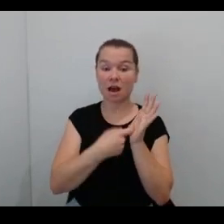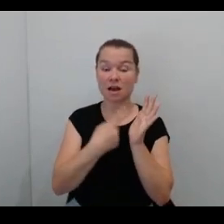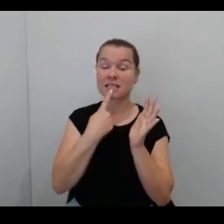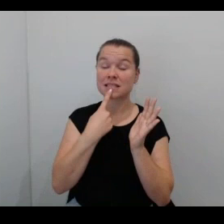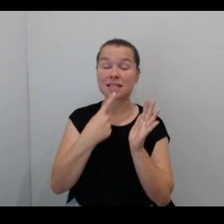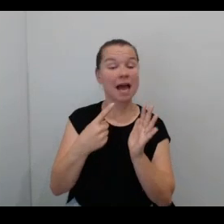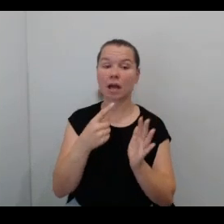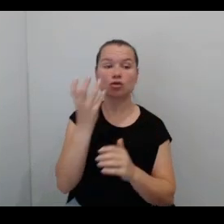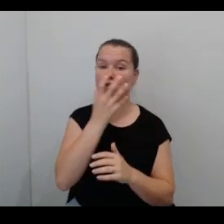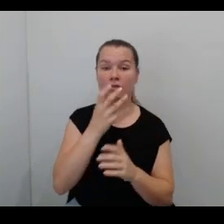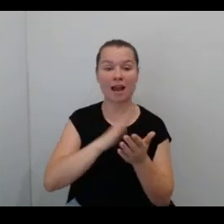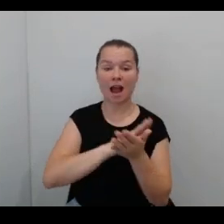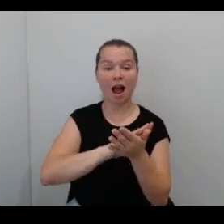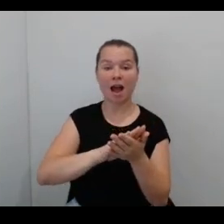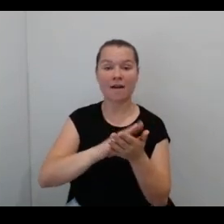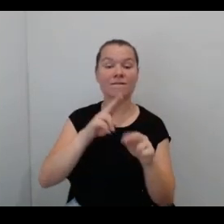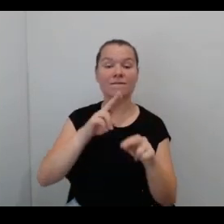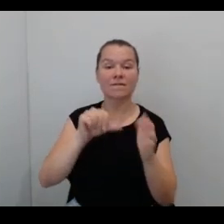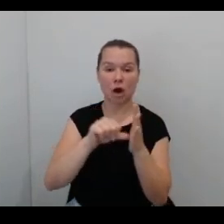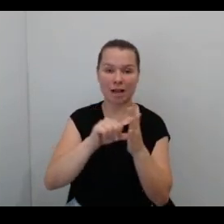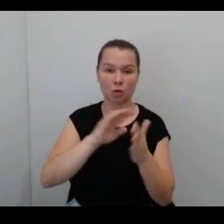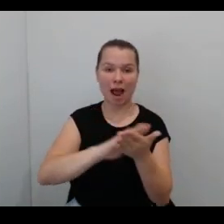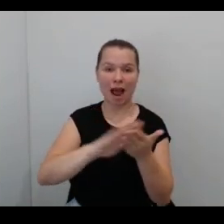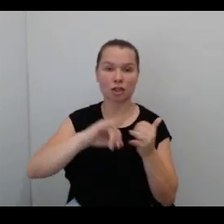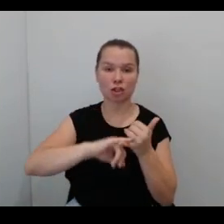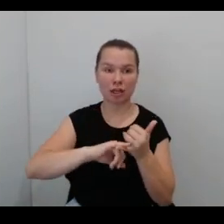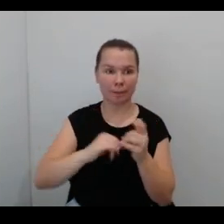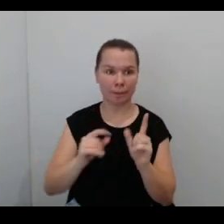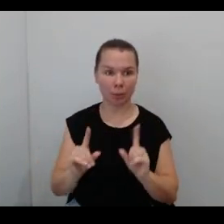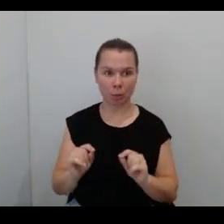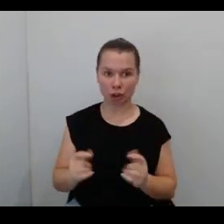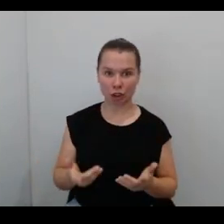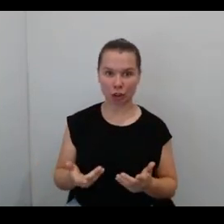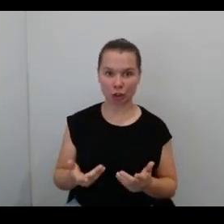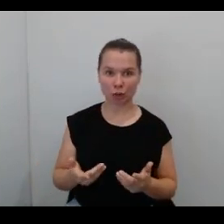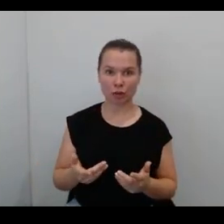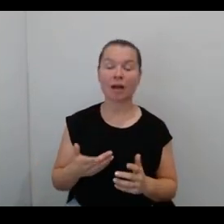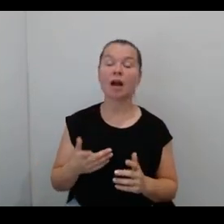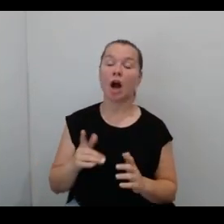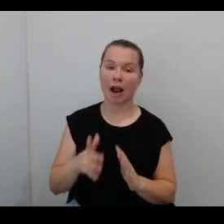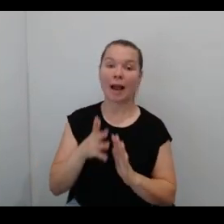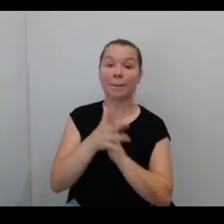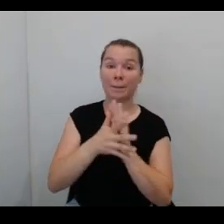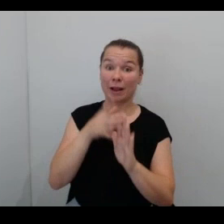What do you have to do, Kristy? That could be a ground for dispute.